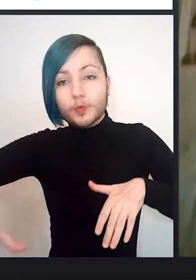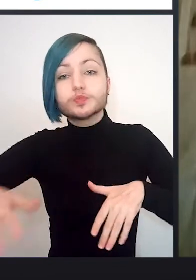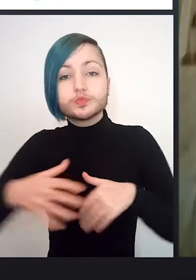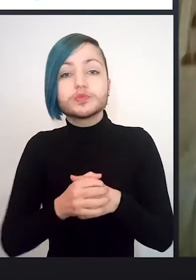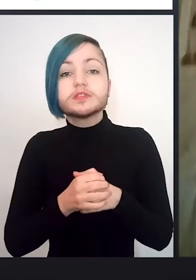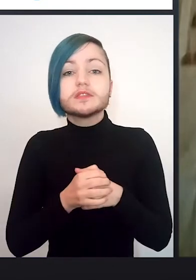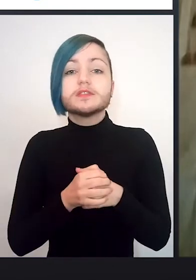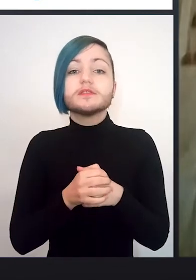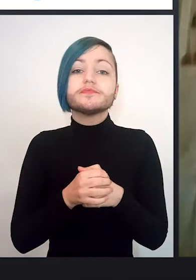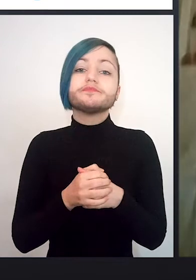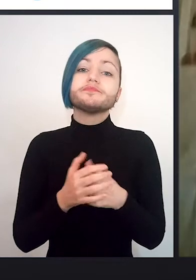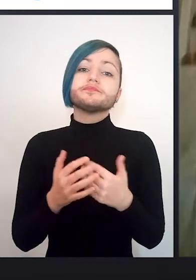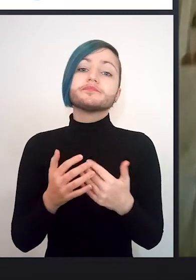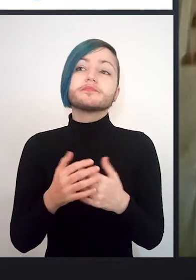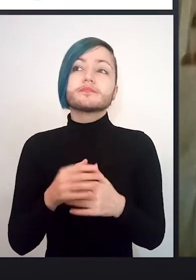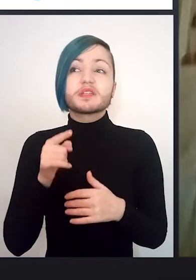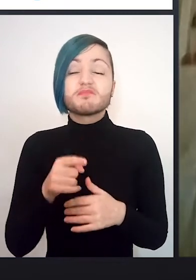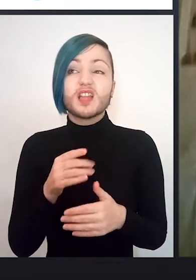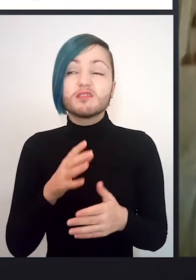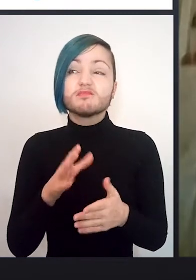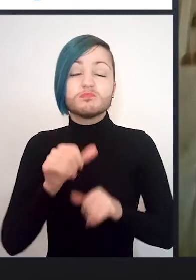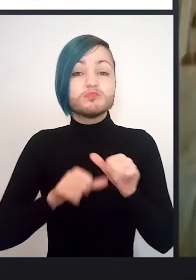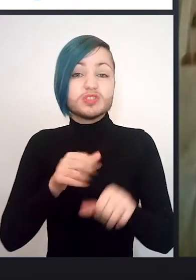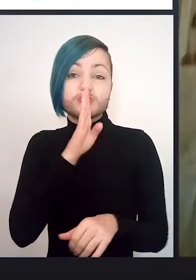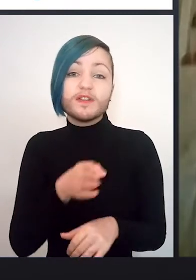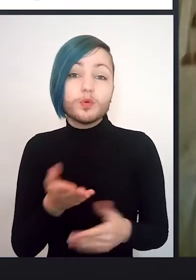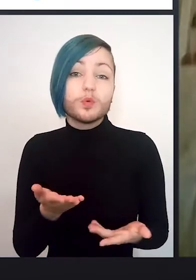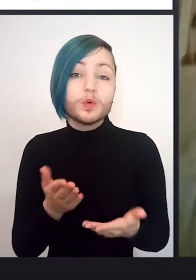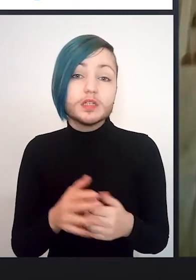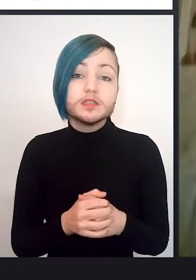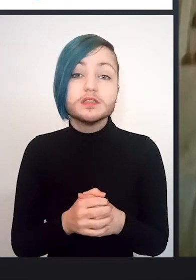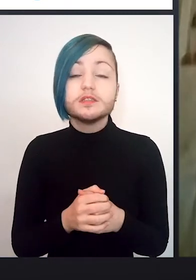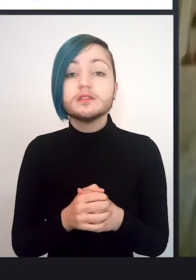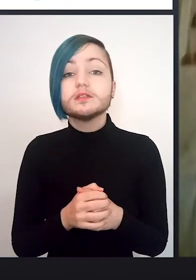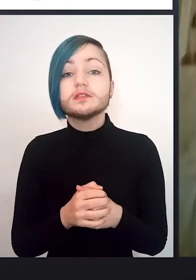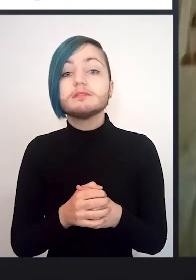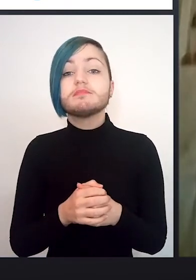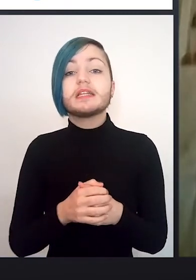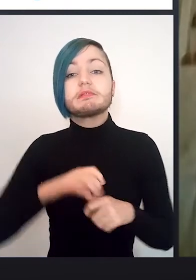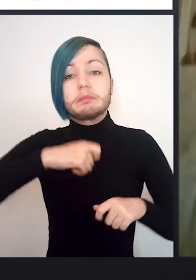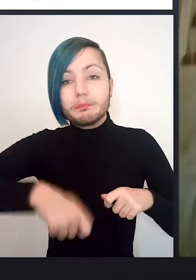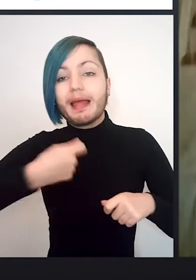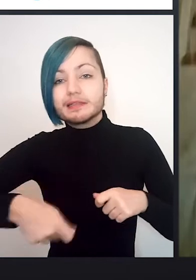so that's quite a straightforward procedure and you're re-bandaged up again.